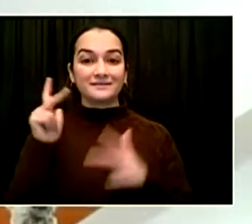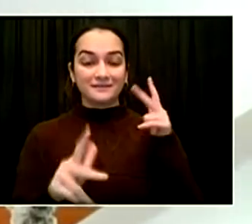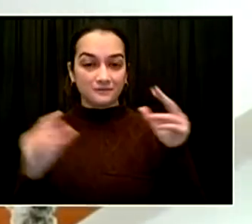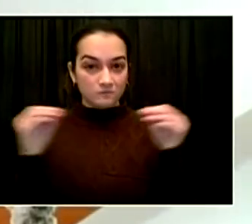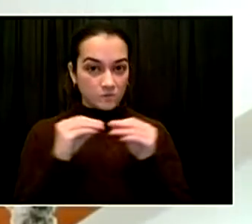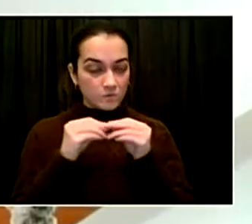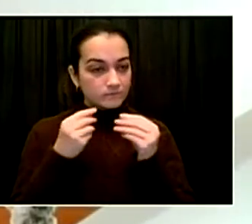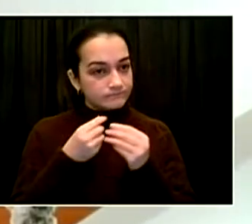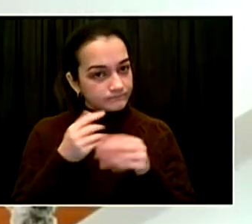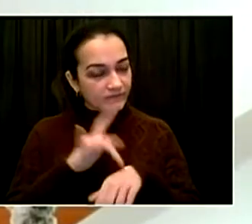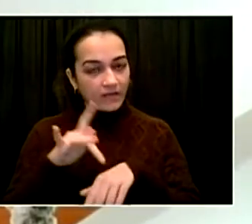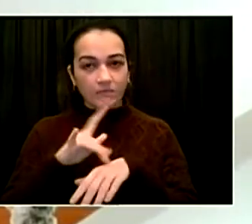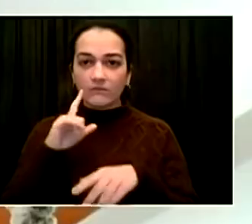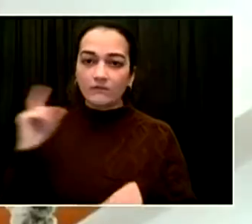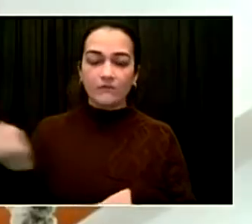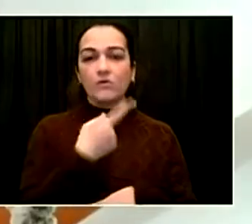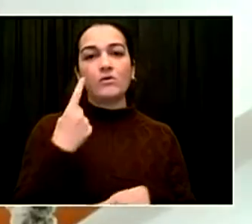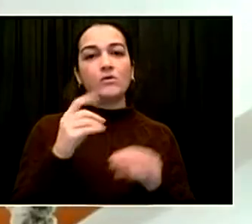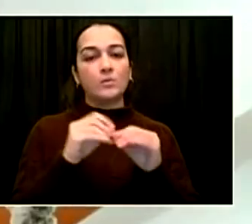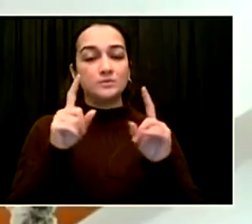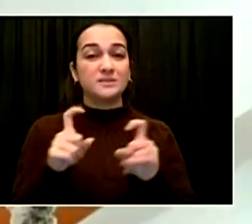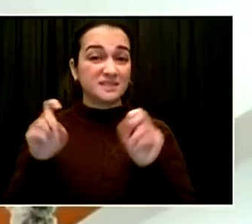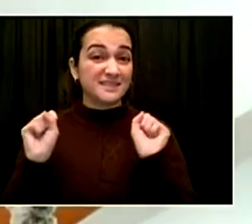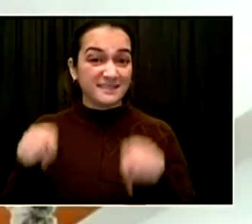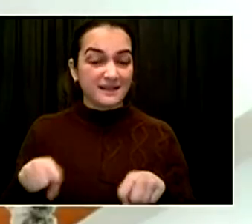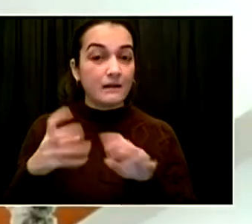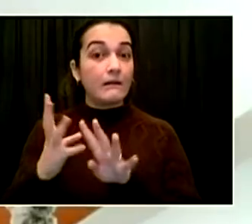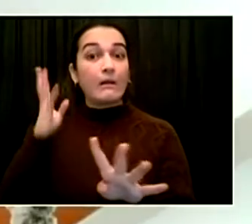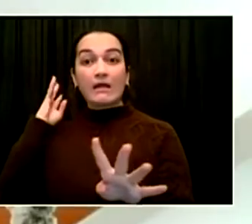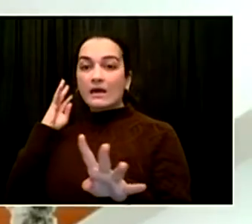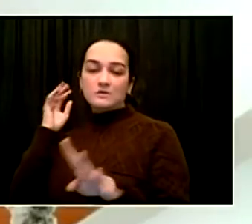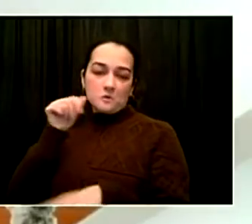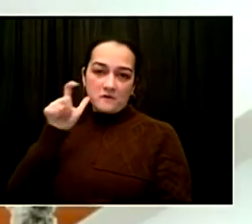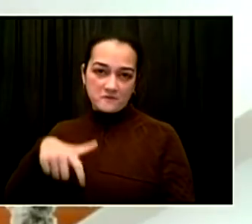17 MOBILE UNITS THIS WEEK. PAST TUESDAY, WE ARPLANNING TO OPEN MANY MORE NEW FIXED